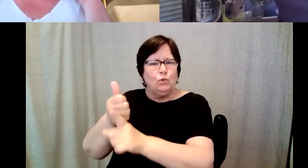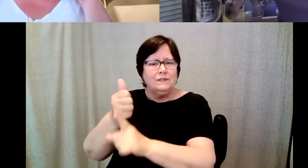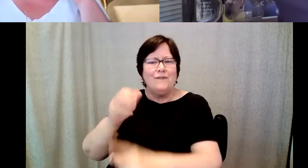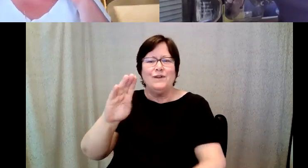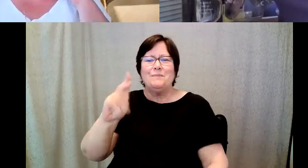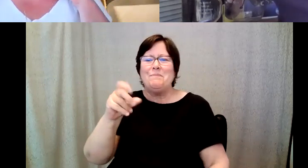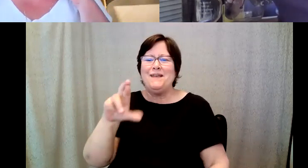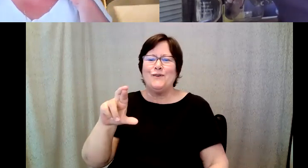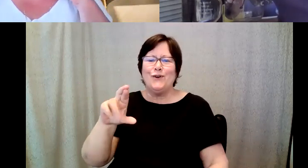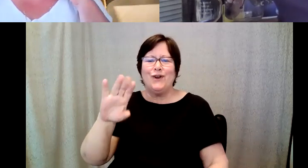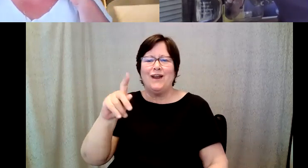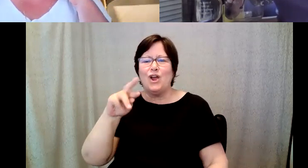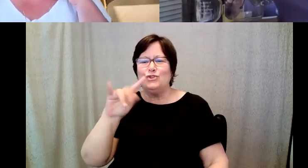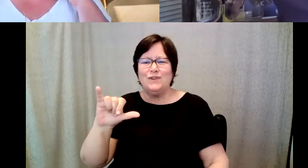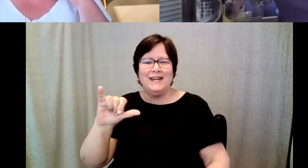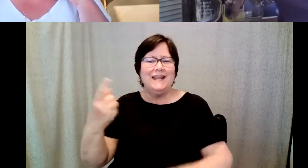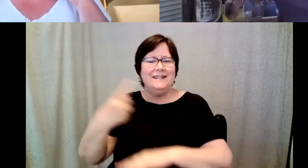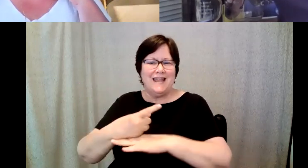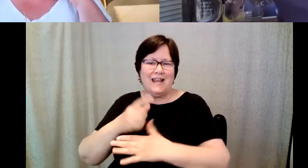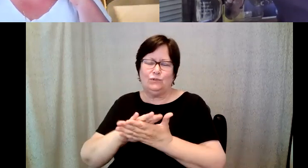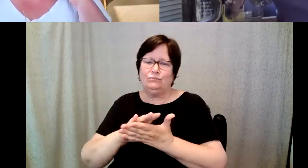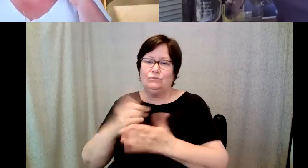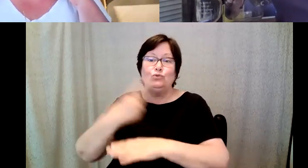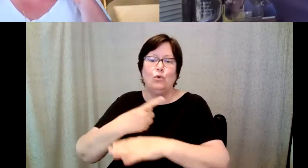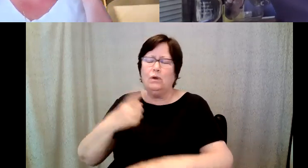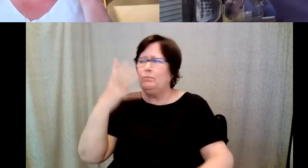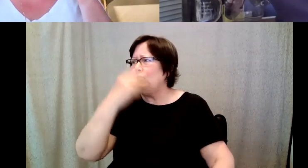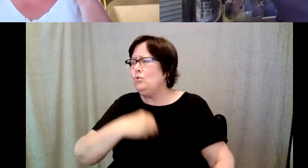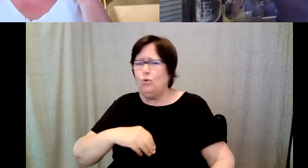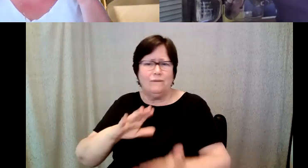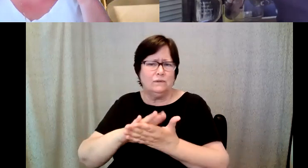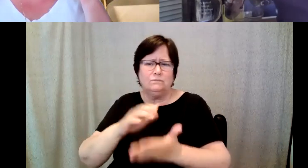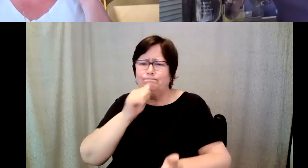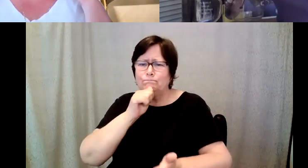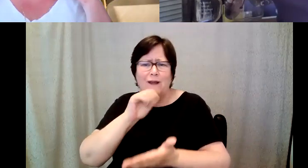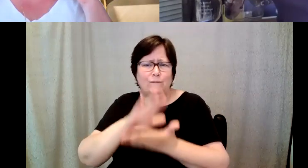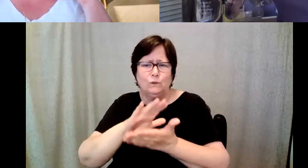school a lovely school in in chestnut hill Massachusetts with a really substantially.